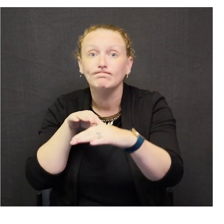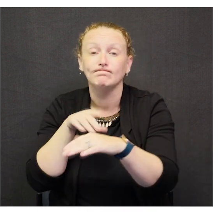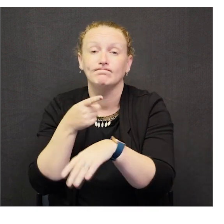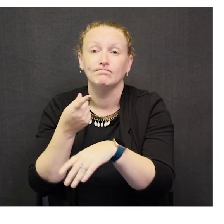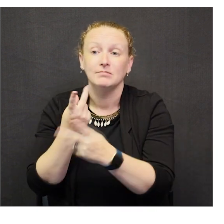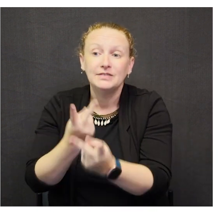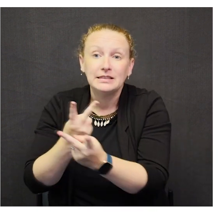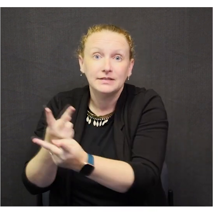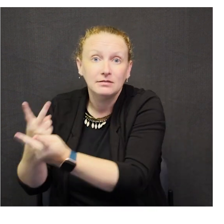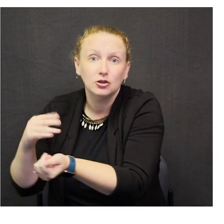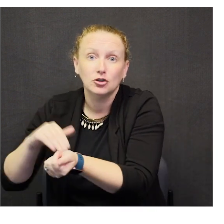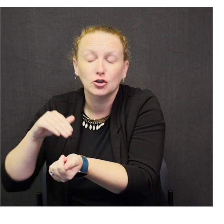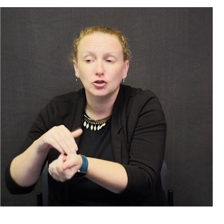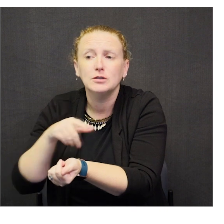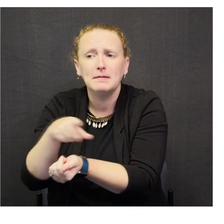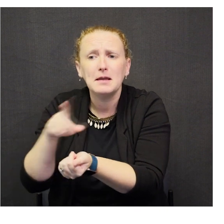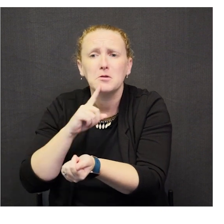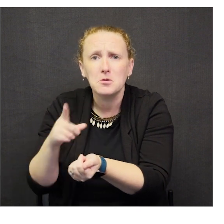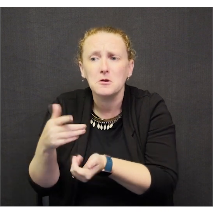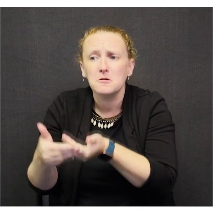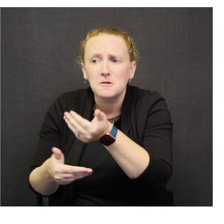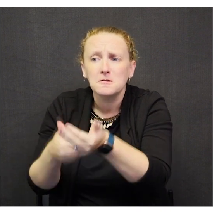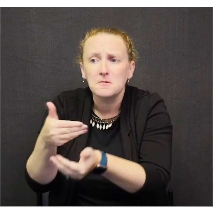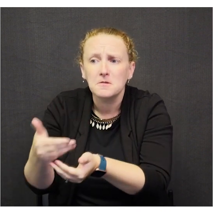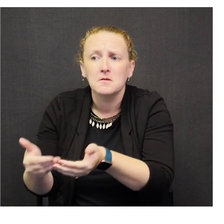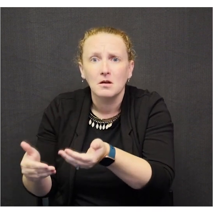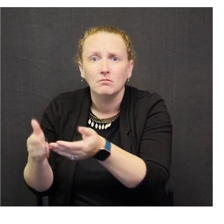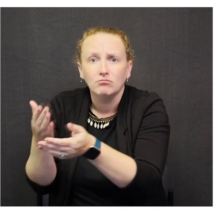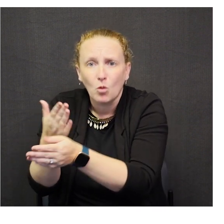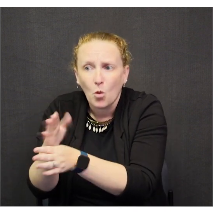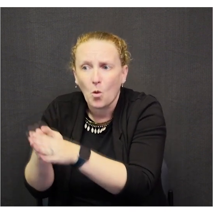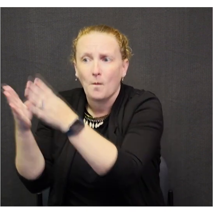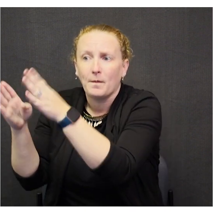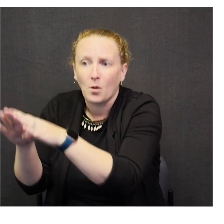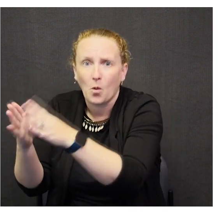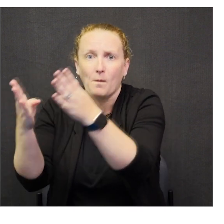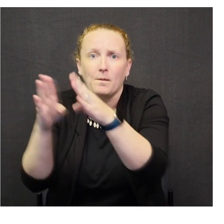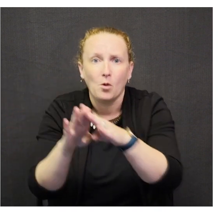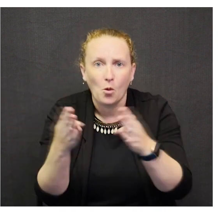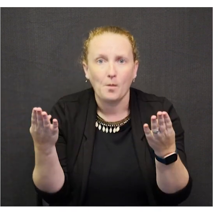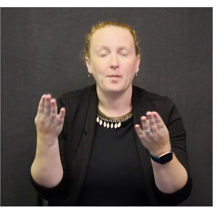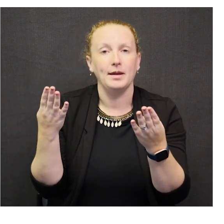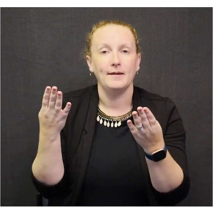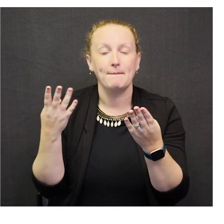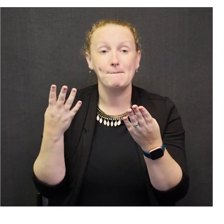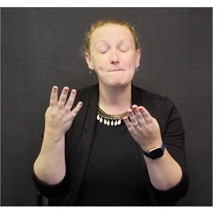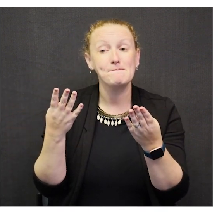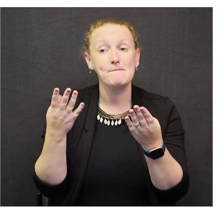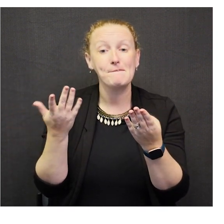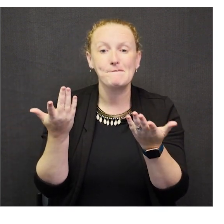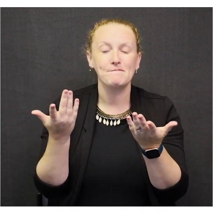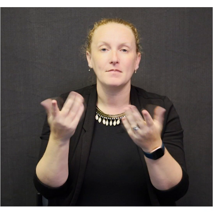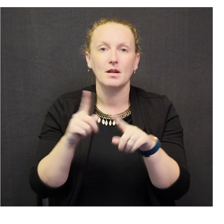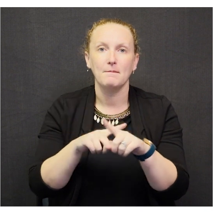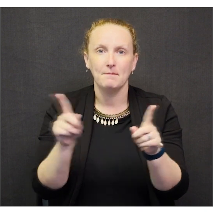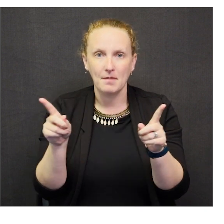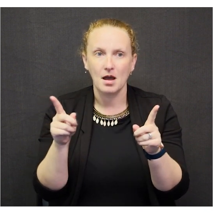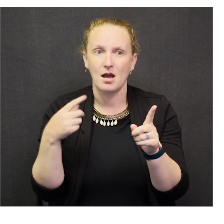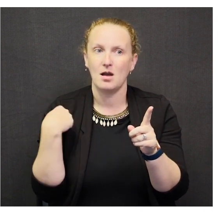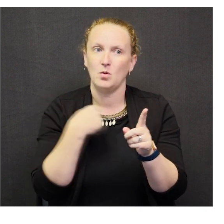in-patient visits. There isn't a plan to reopen to full capacity during the summer because